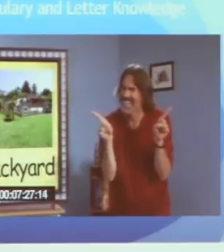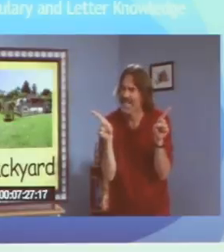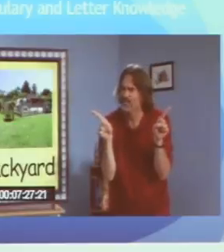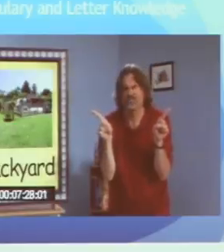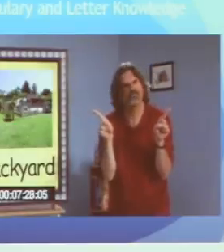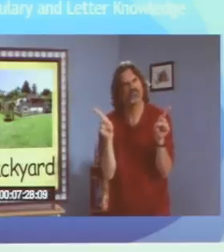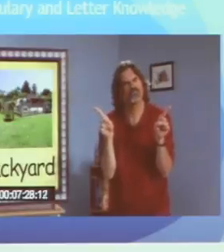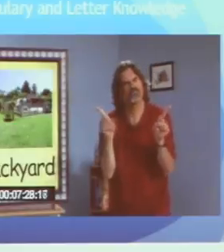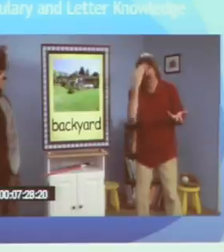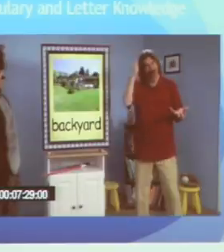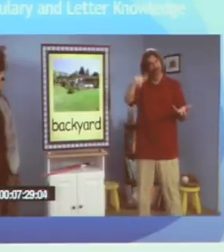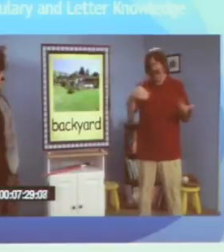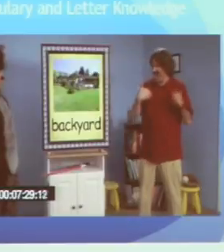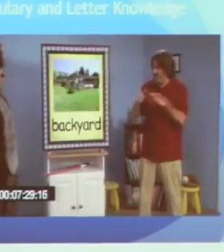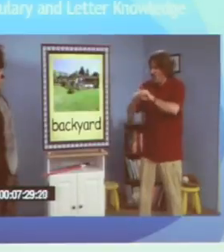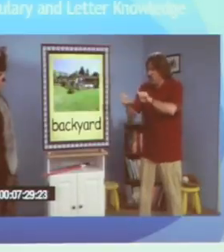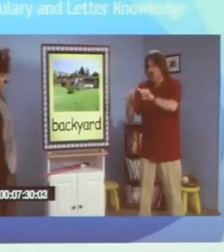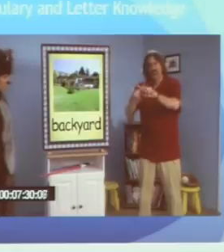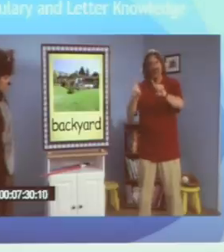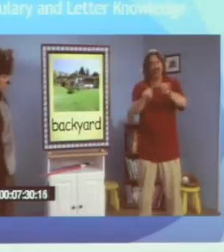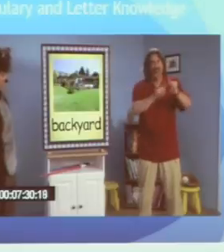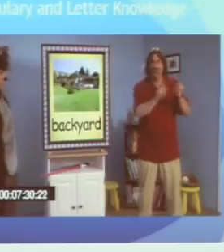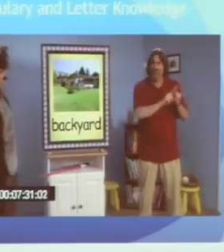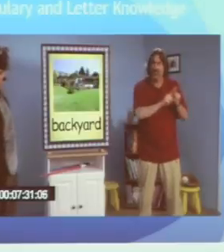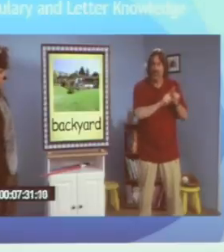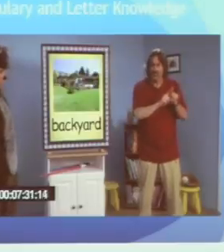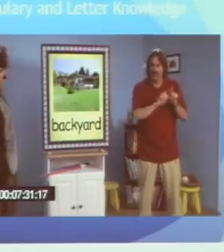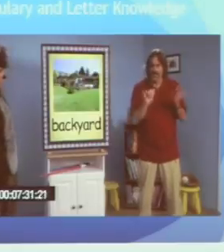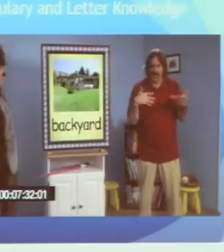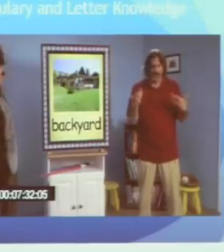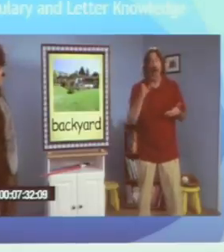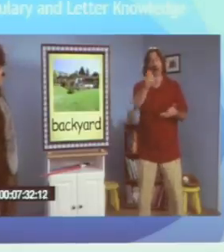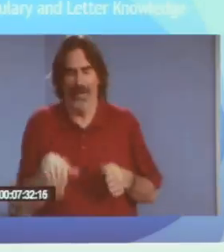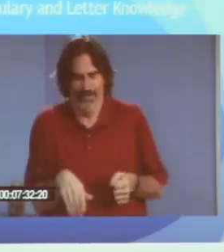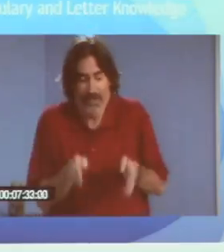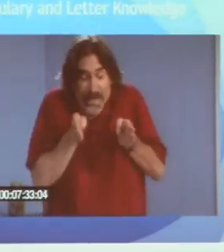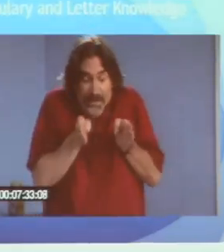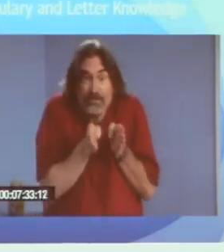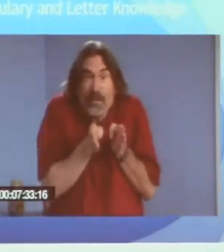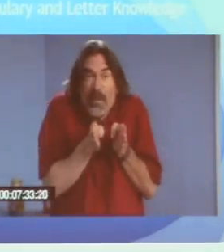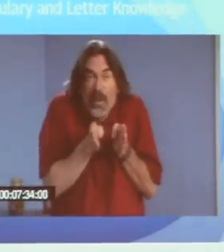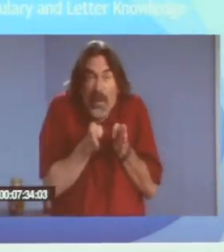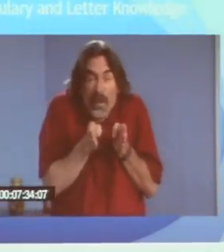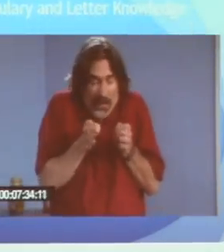maybe yours is a little different. There's a lot of different kinds of backyards.